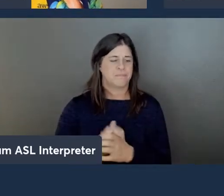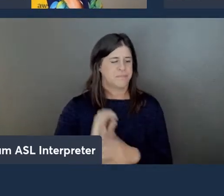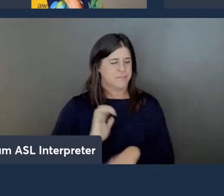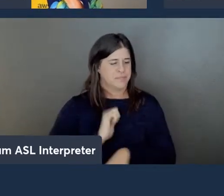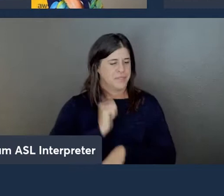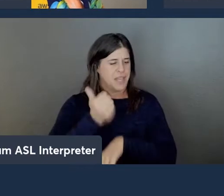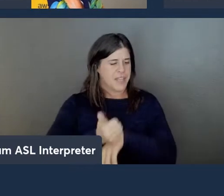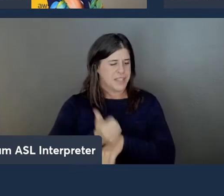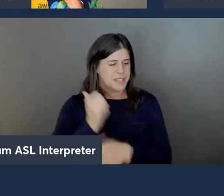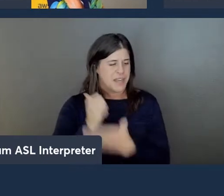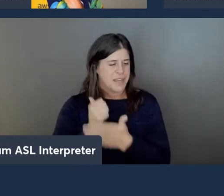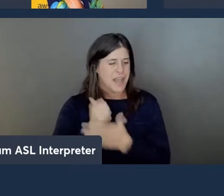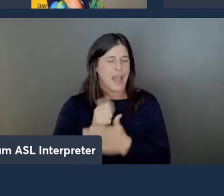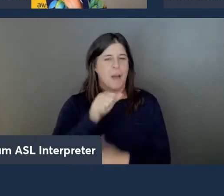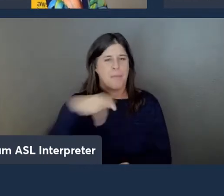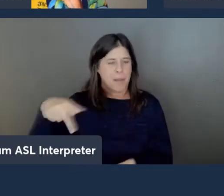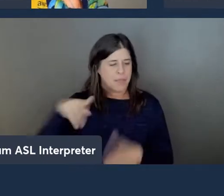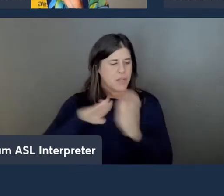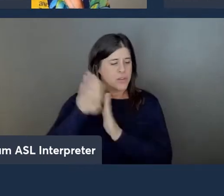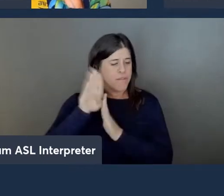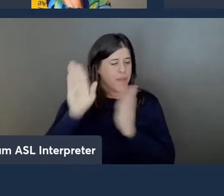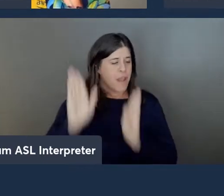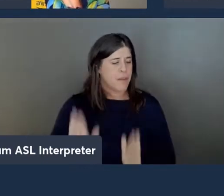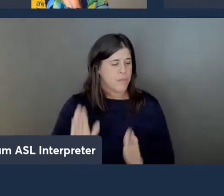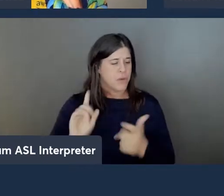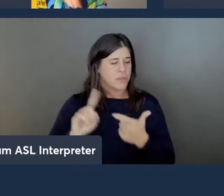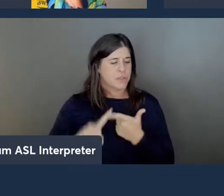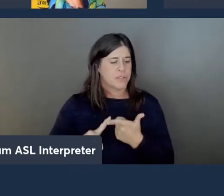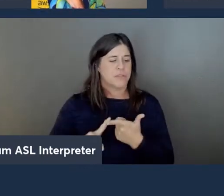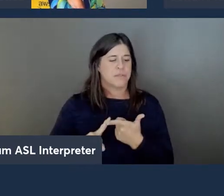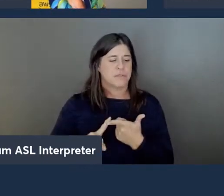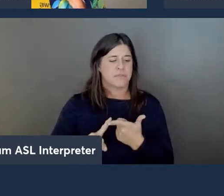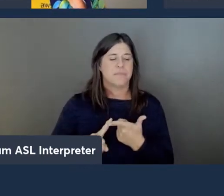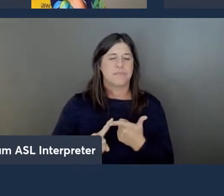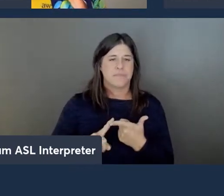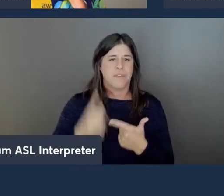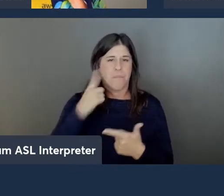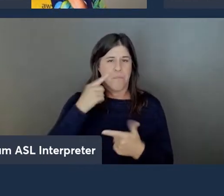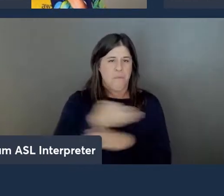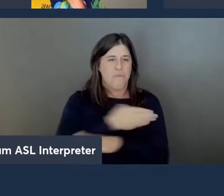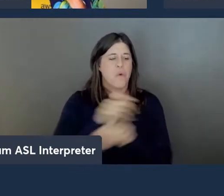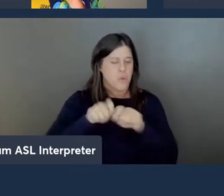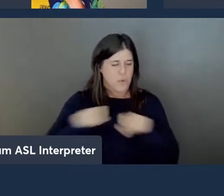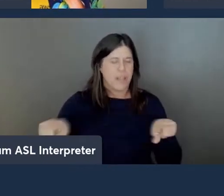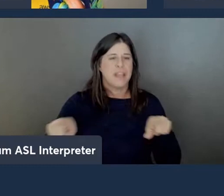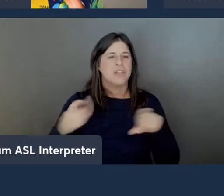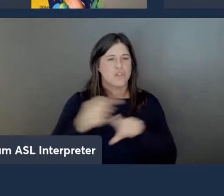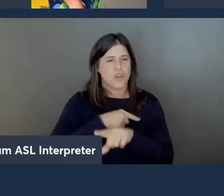application developers validate new features before release. So it addresses questions like,